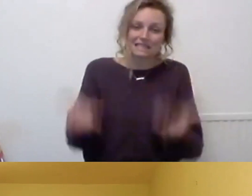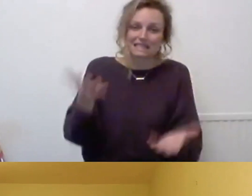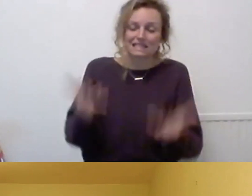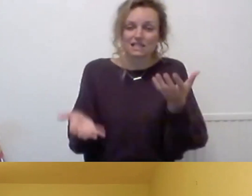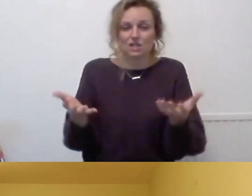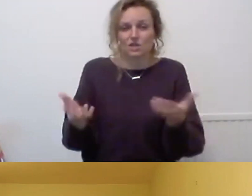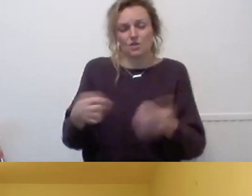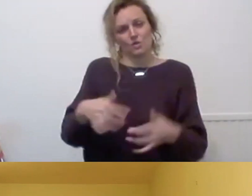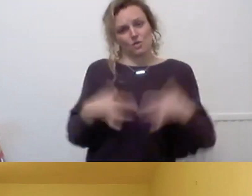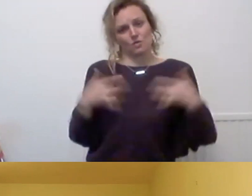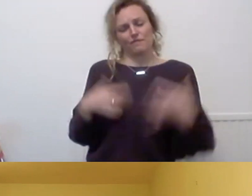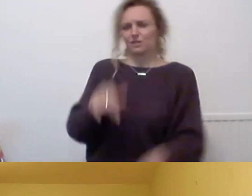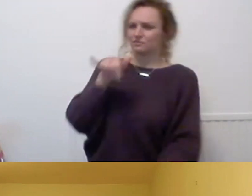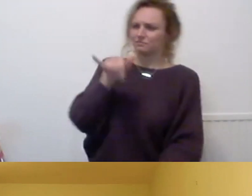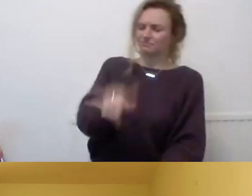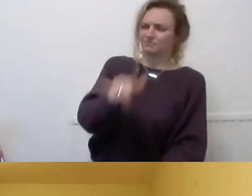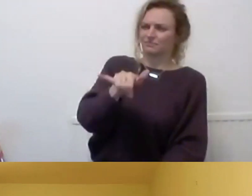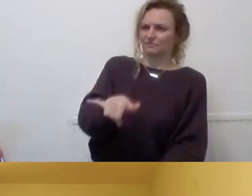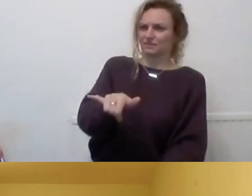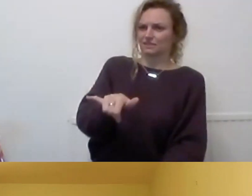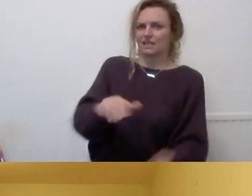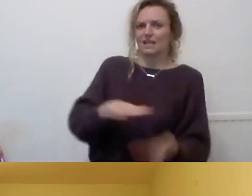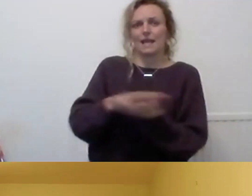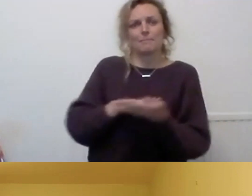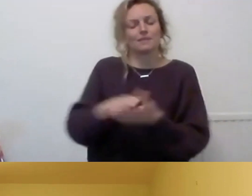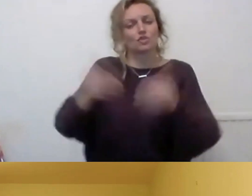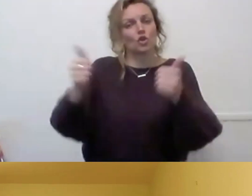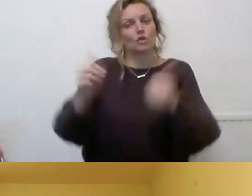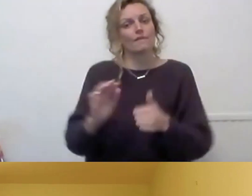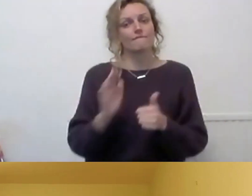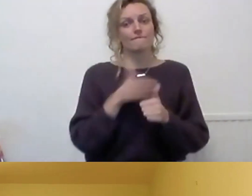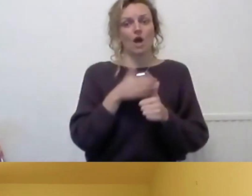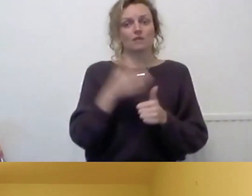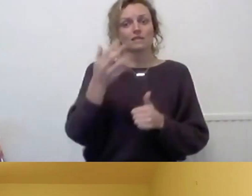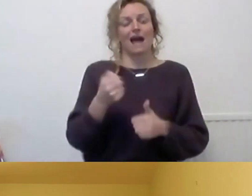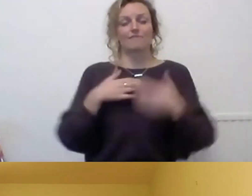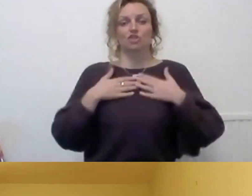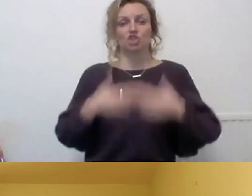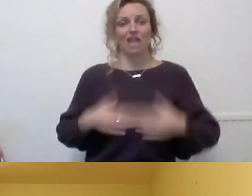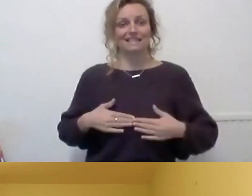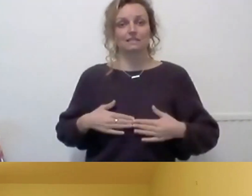it's appropriate to get a chest X ray. And from a chest X ray, if there is evidence of fibrosis,